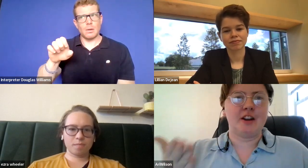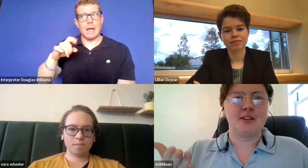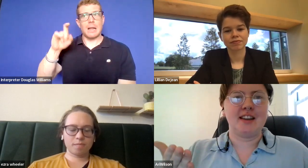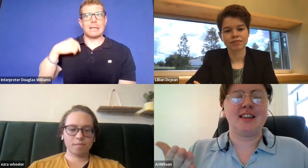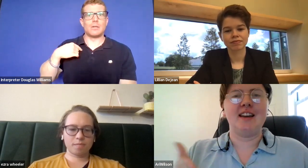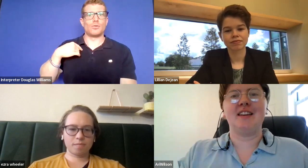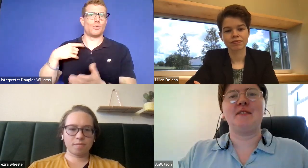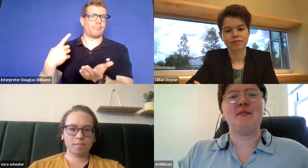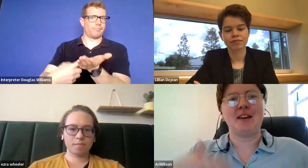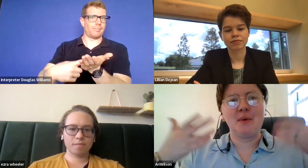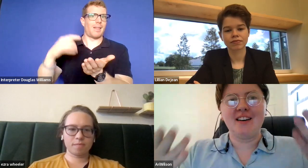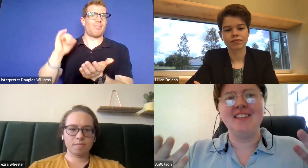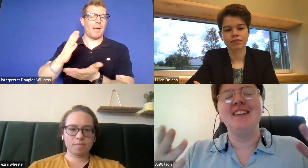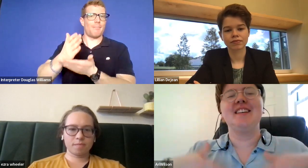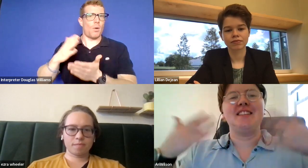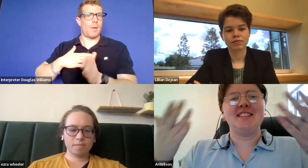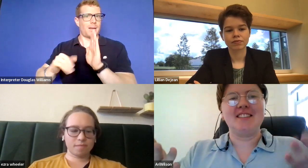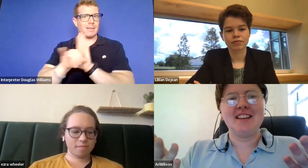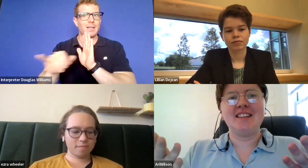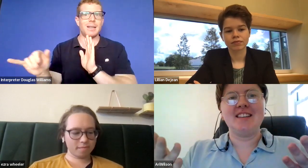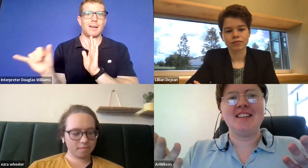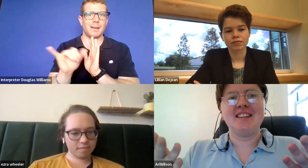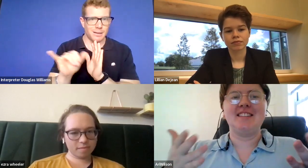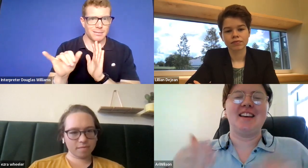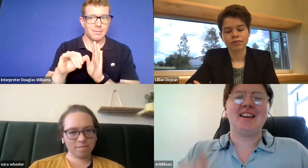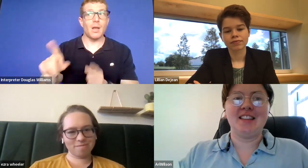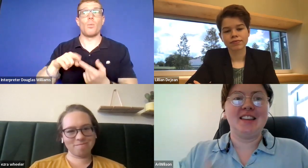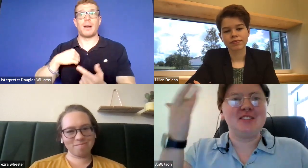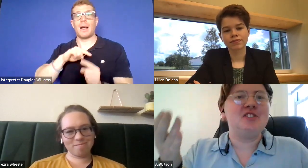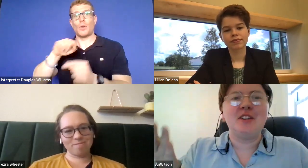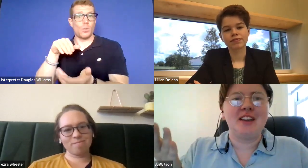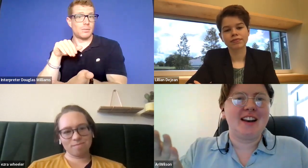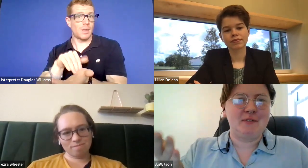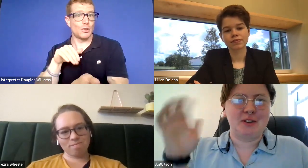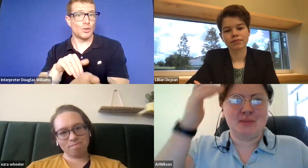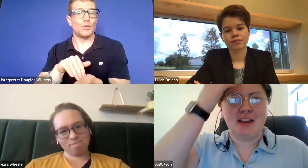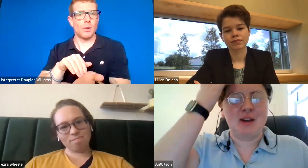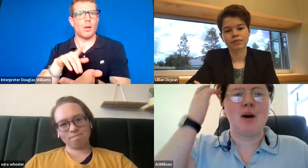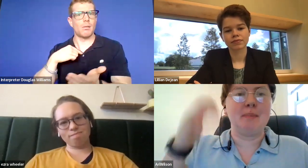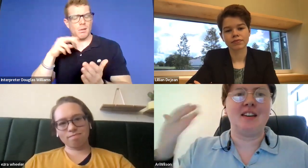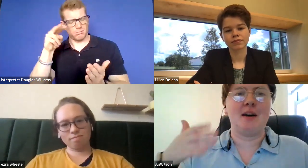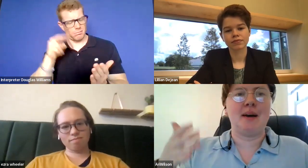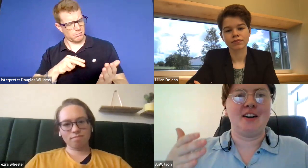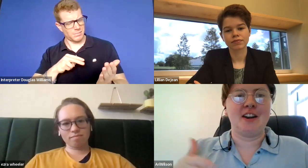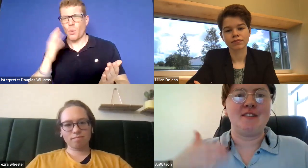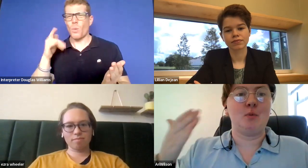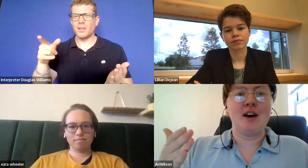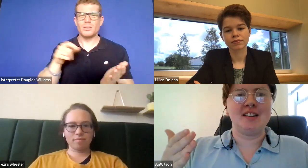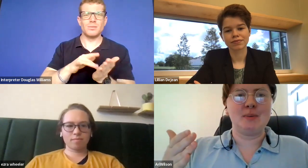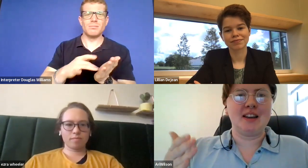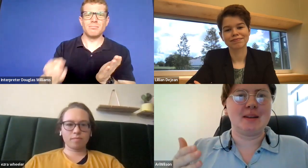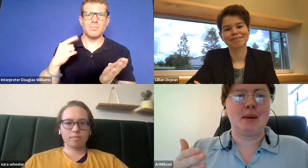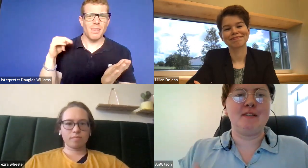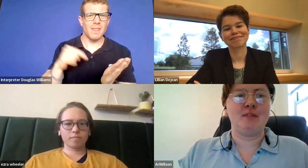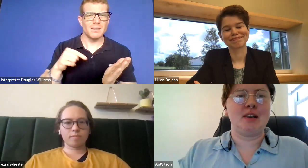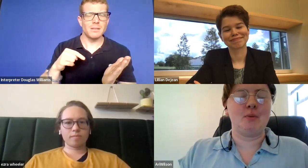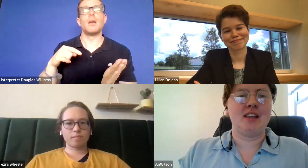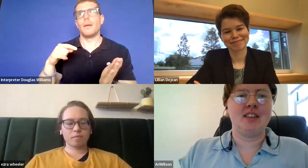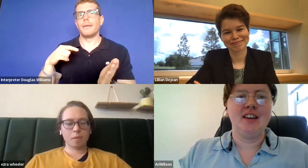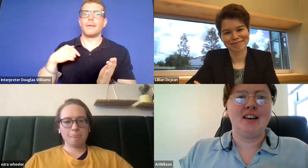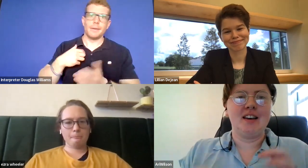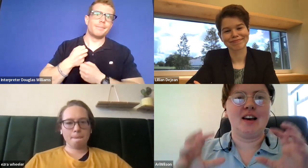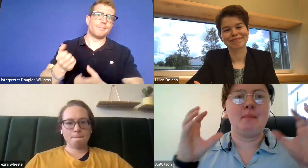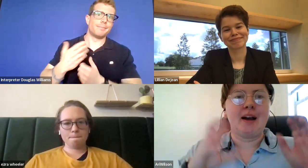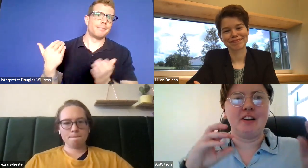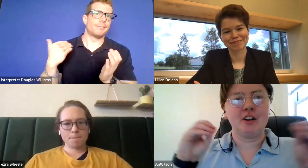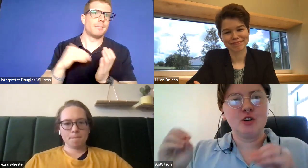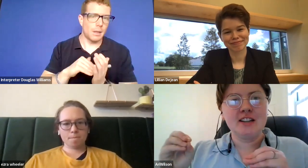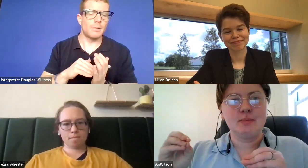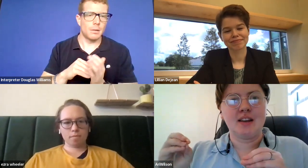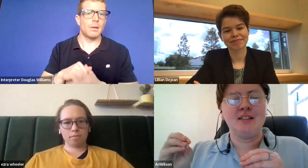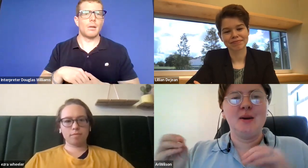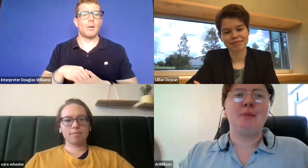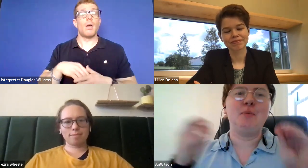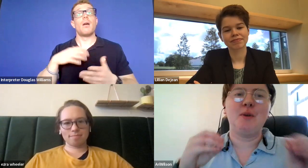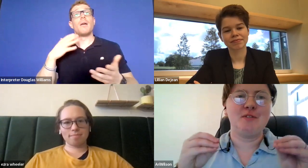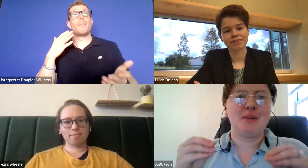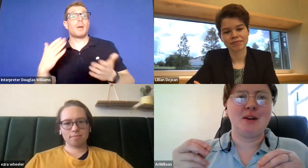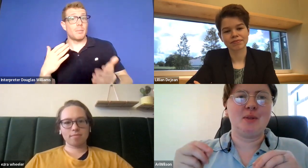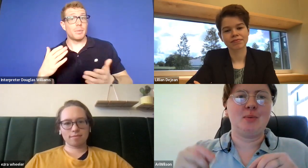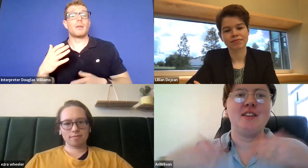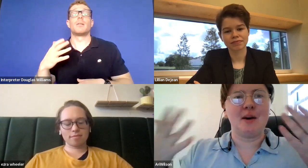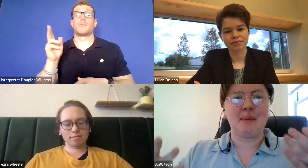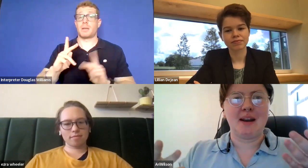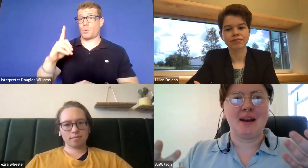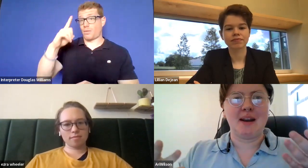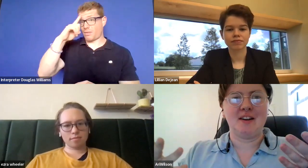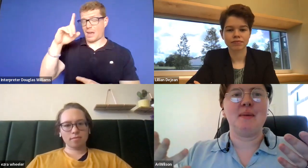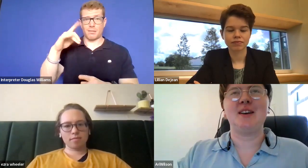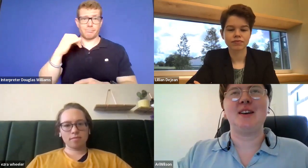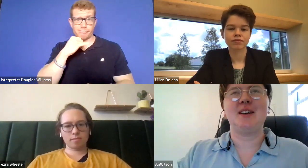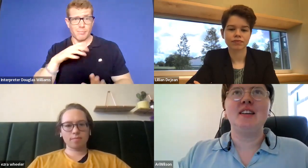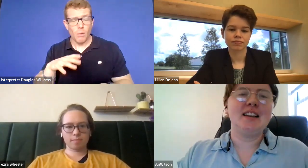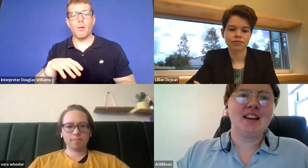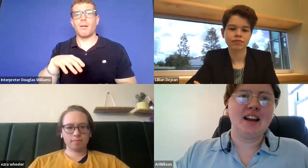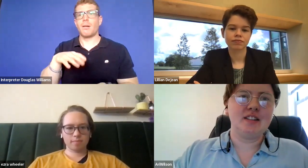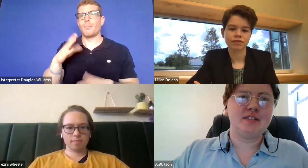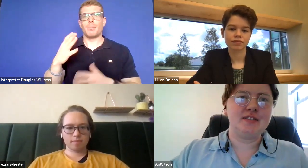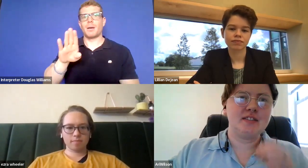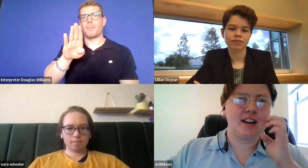Why are you doing that? this and then generally I have to explain what being on binary, it was because they might be familiar with a binary trans man, But they weren't familiar with what non binary so that's kind